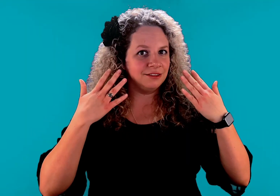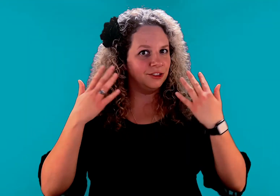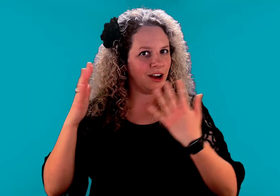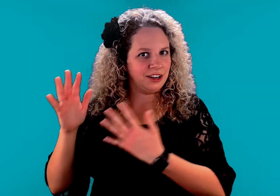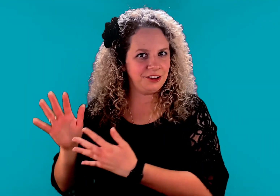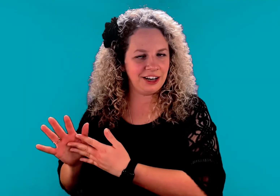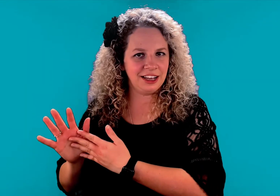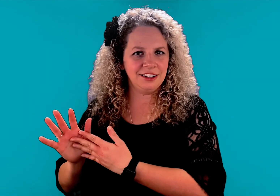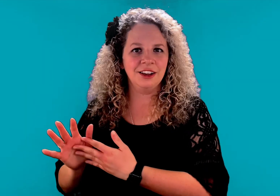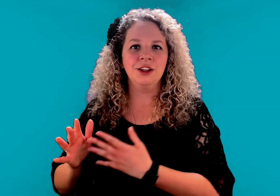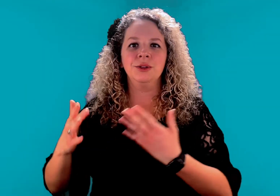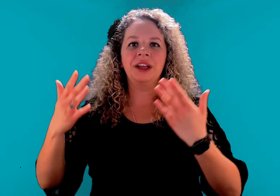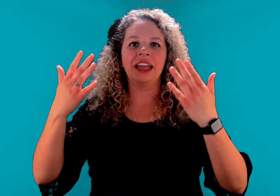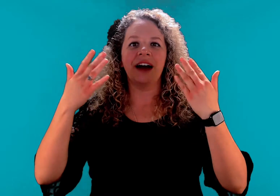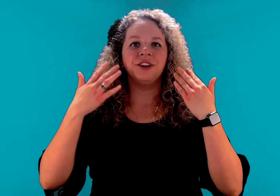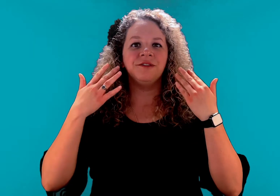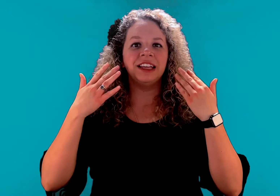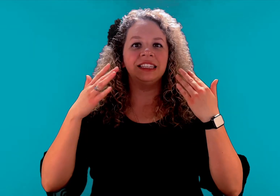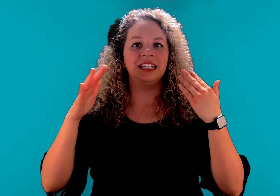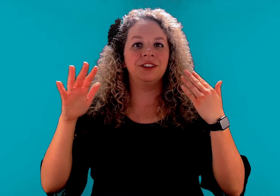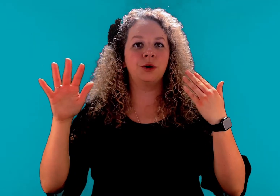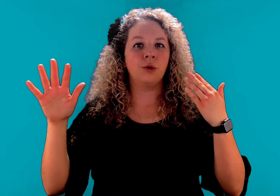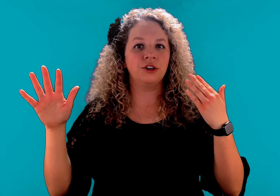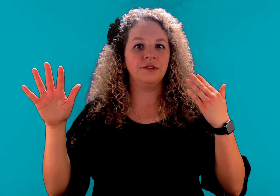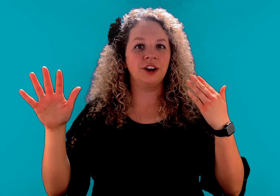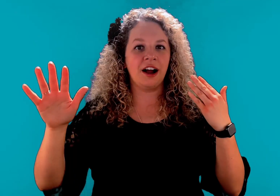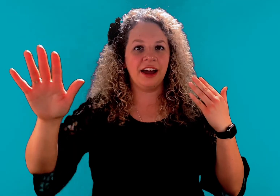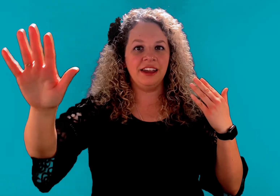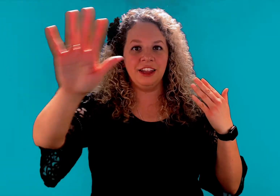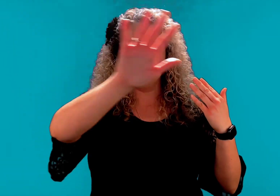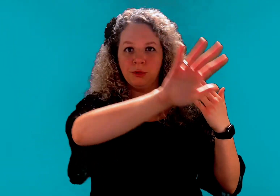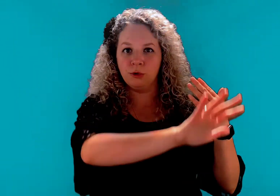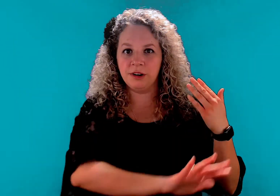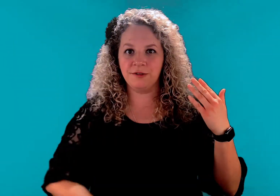not at their hand. Looking at their face. And in the corner of your eye, in your peripheral